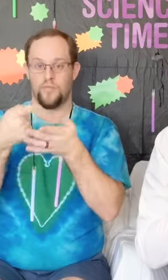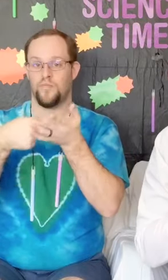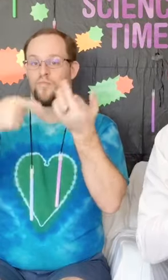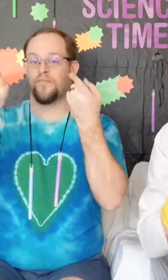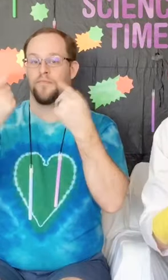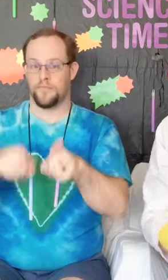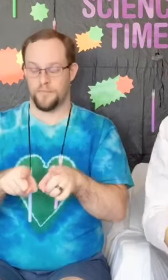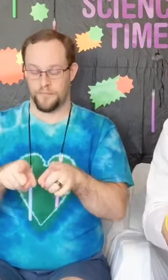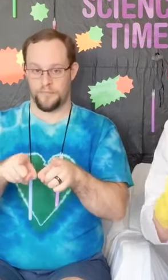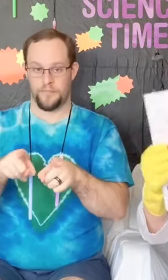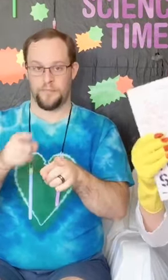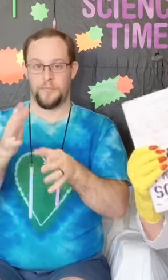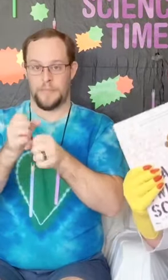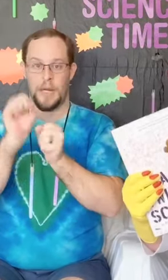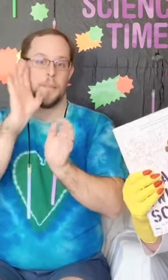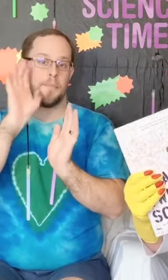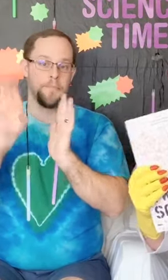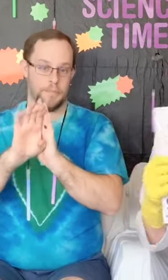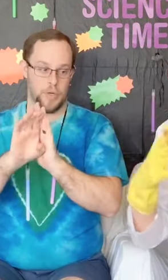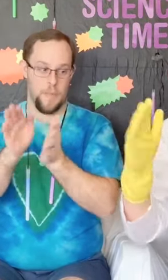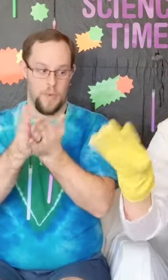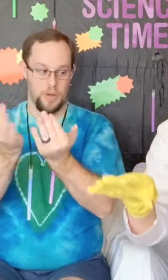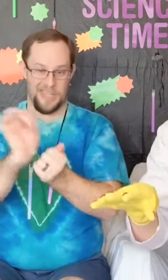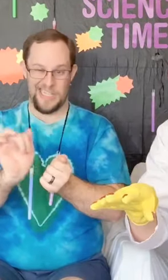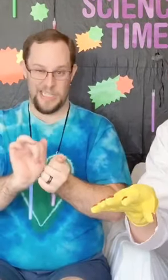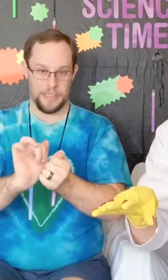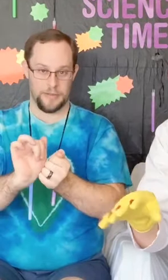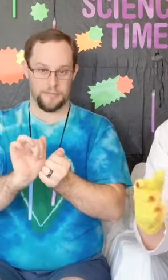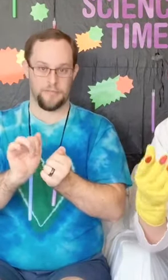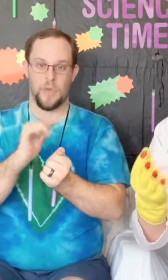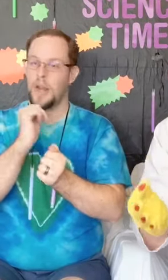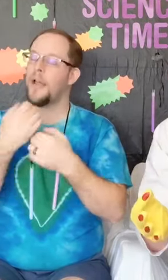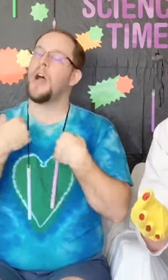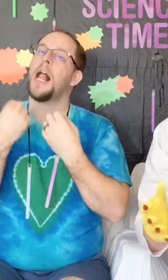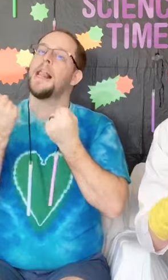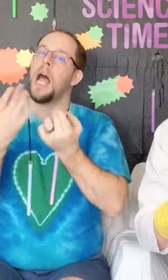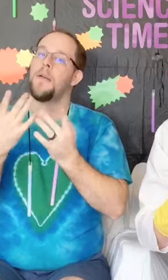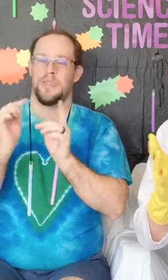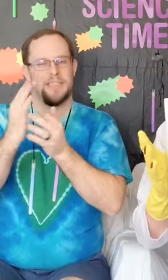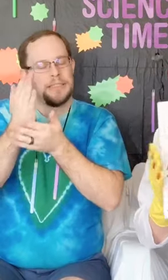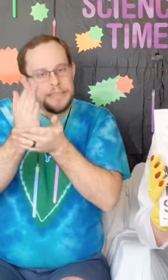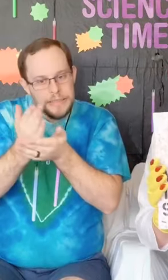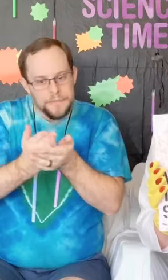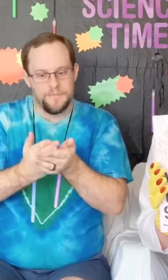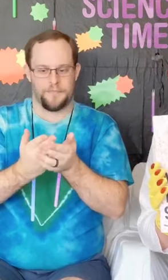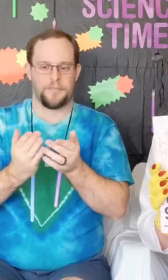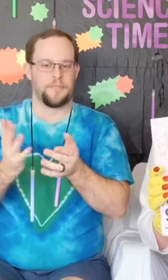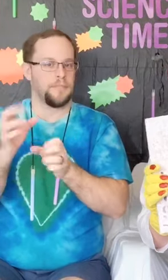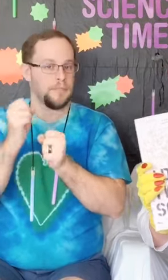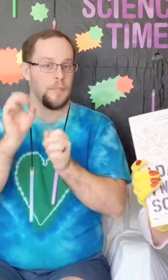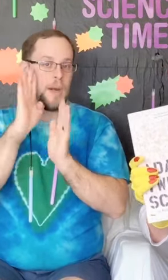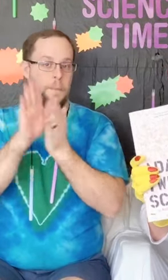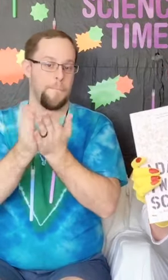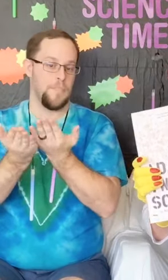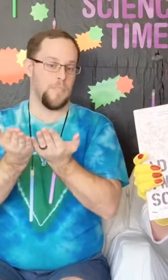is you take a picture book like this. They don't have all picture books. They just have some. Take a picture book like this ,and you